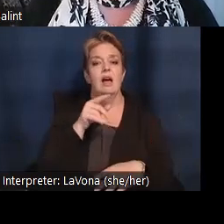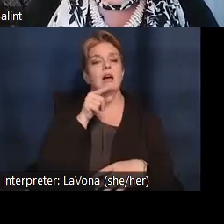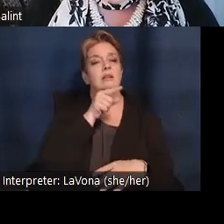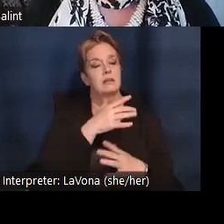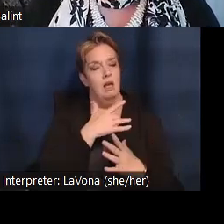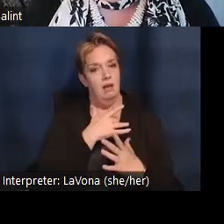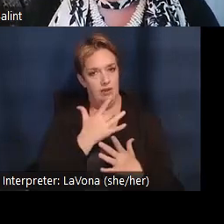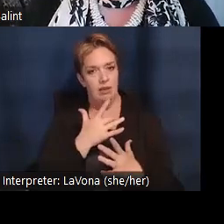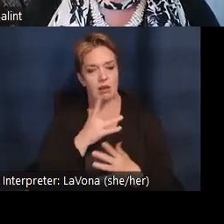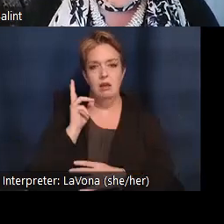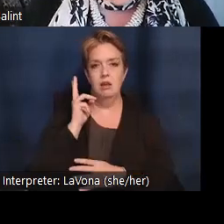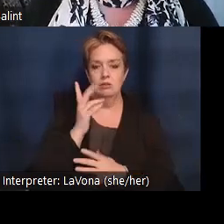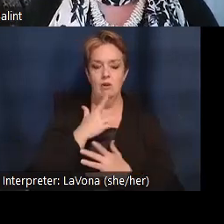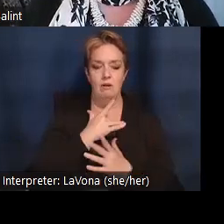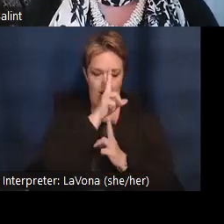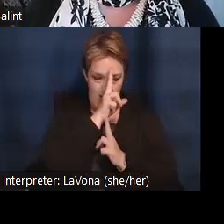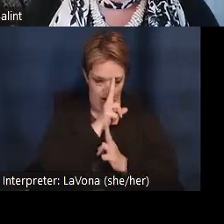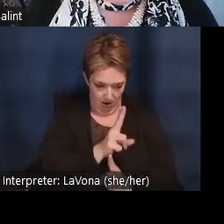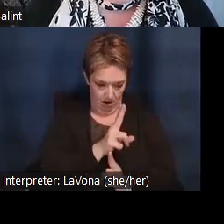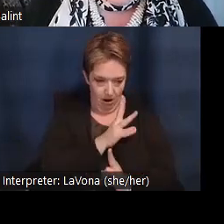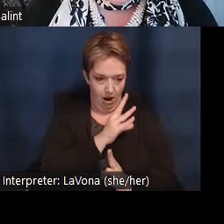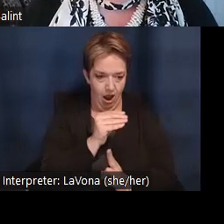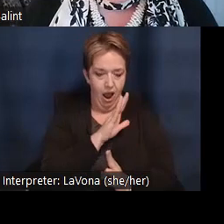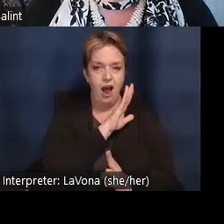and the need to place personal imprint on her home.